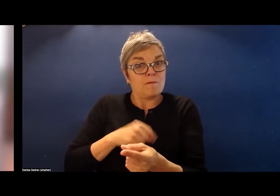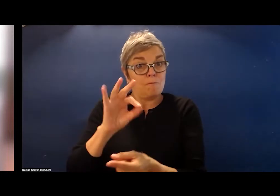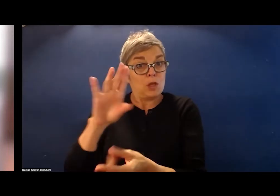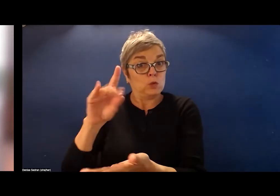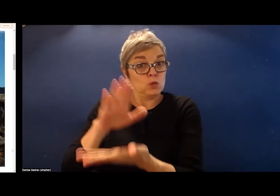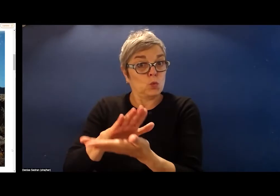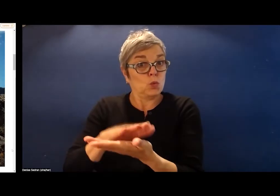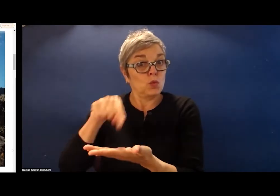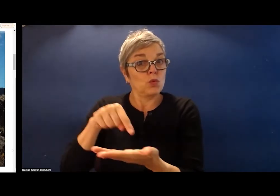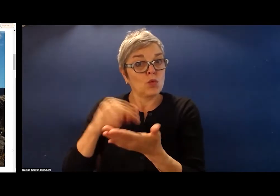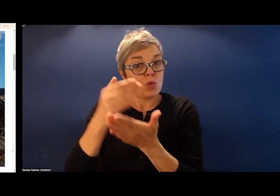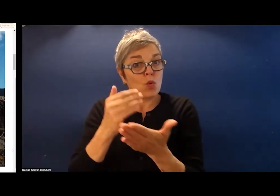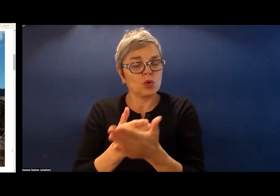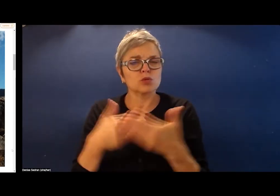I feel like it was feminist in